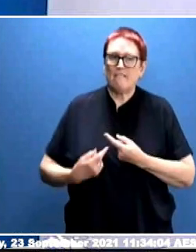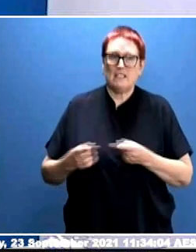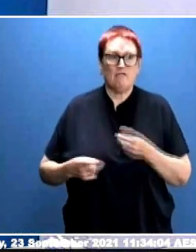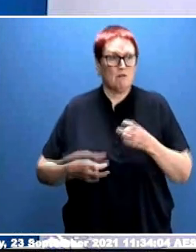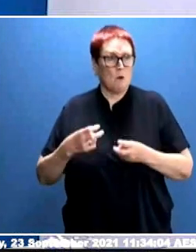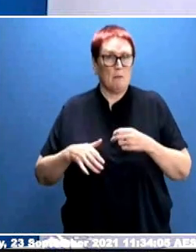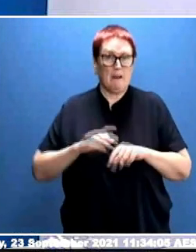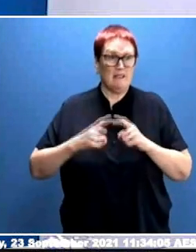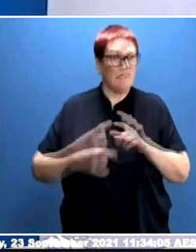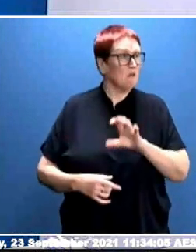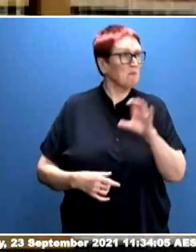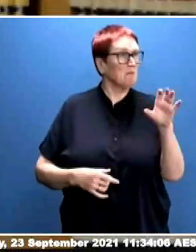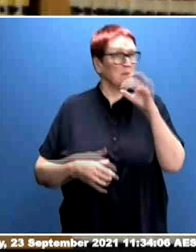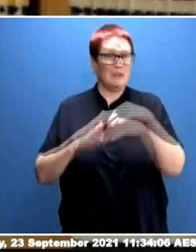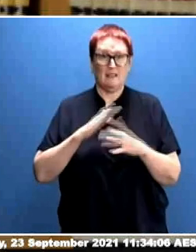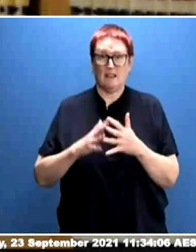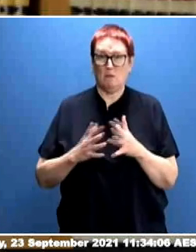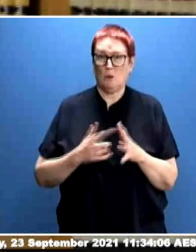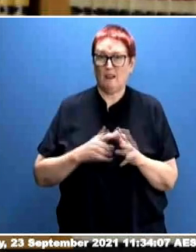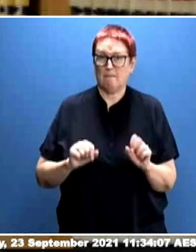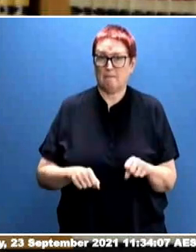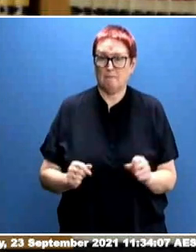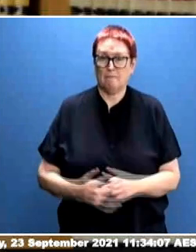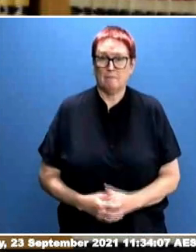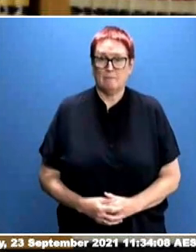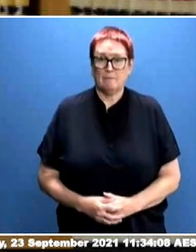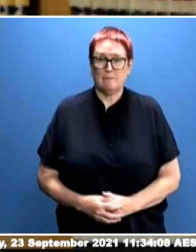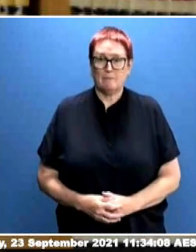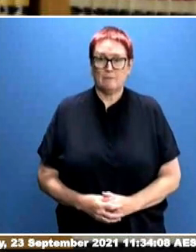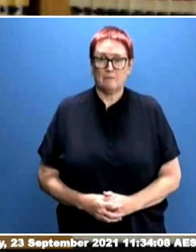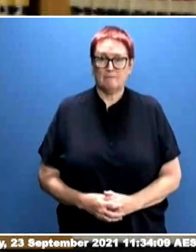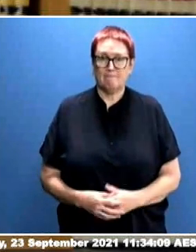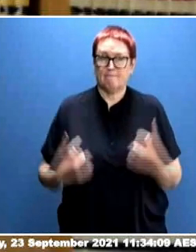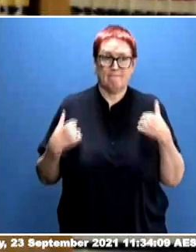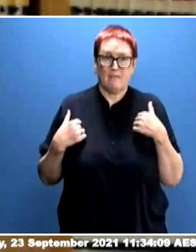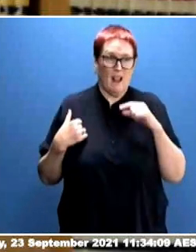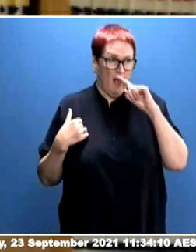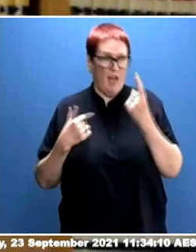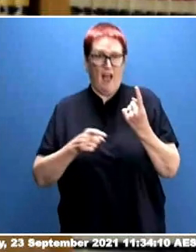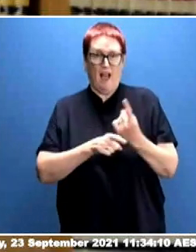around how people are applying their interpretation